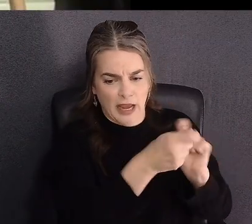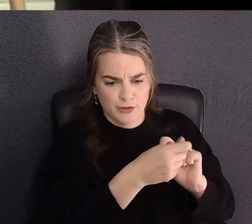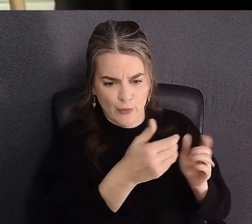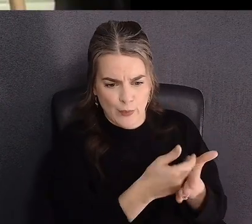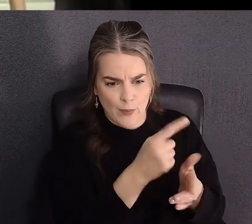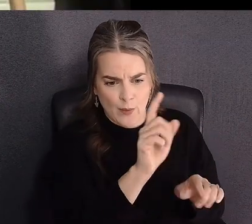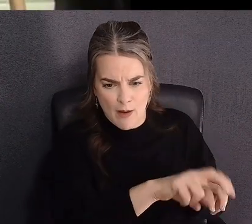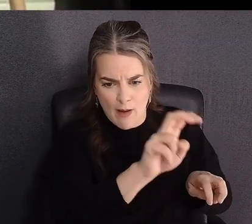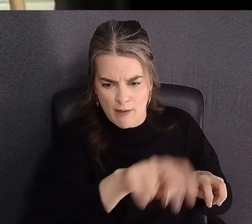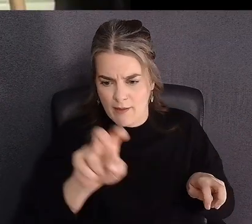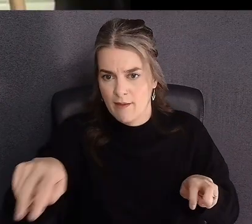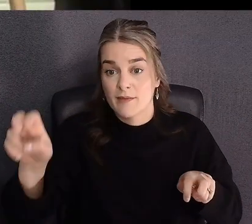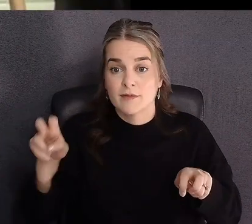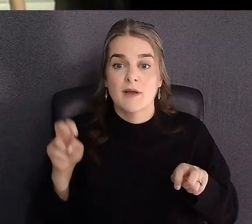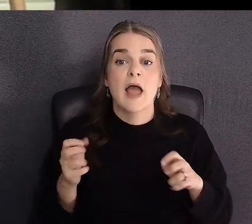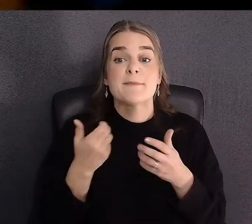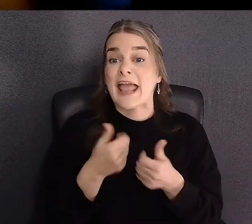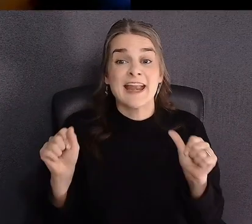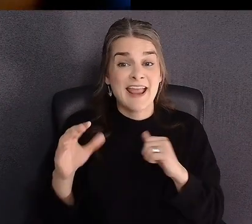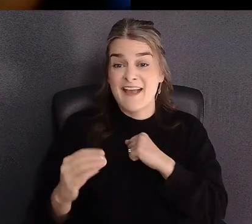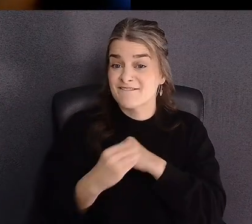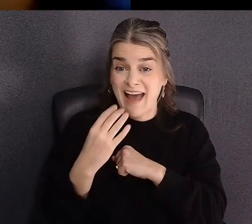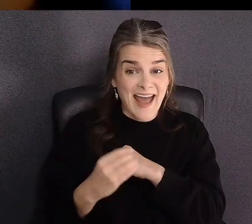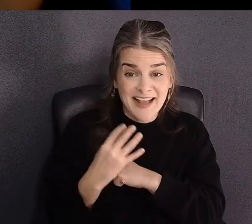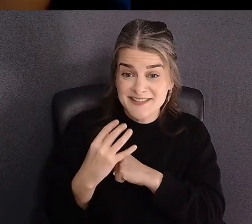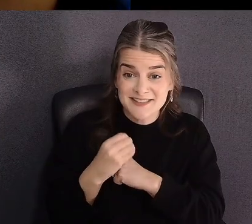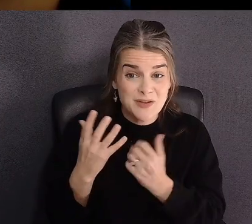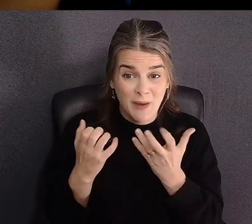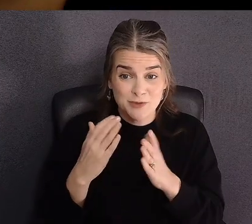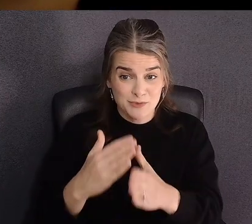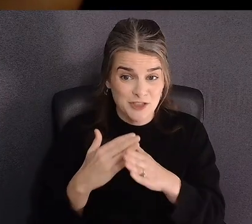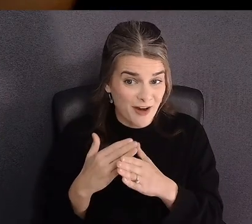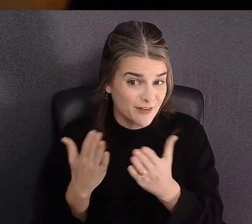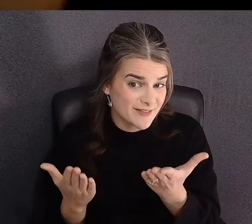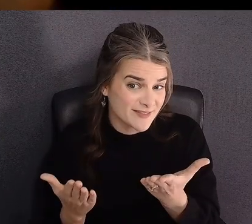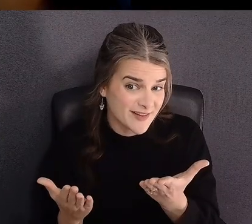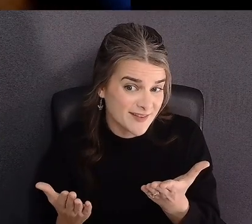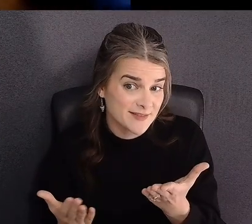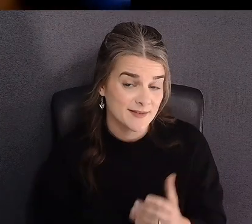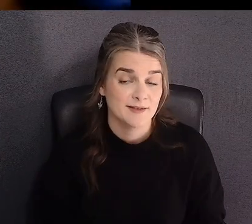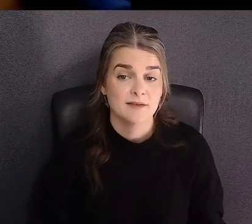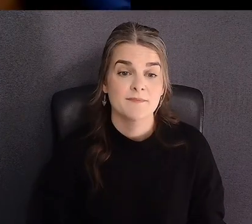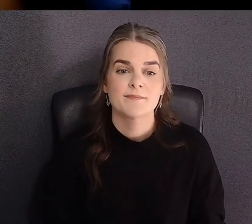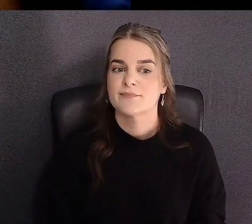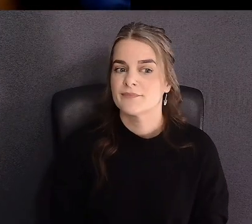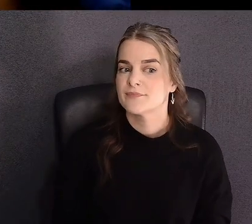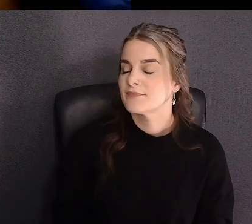you wanted to share with me? Yeah, absolutely. Yeah, we do a lot of different projects.